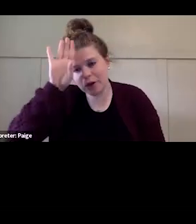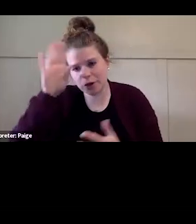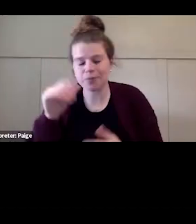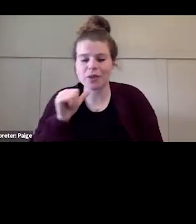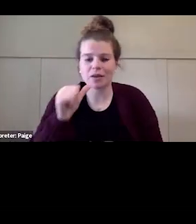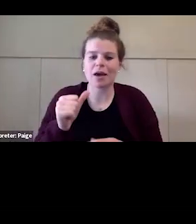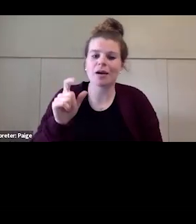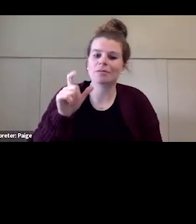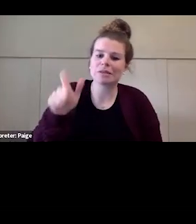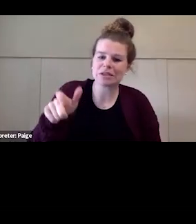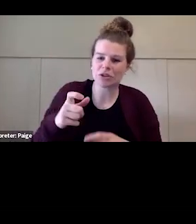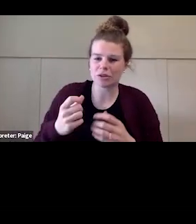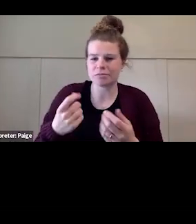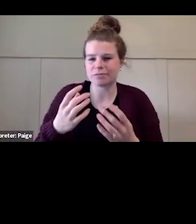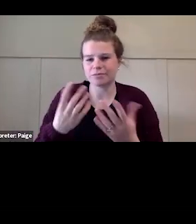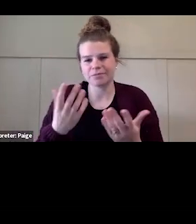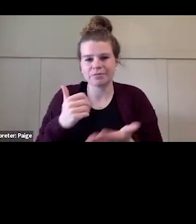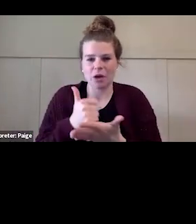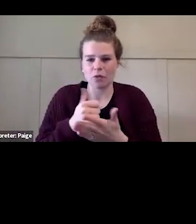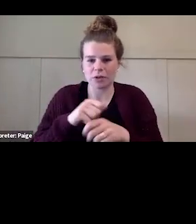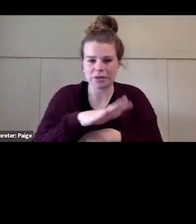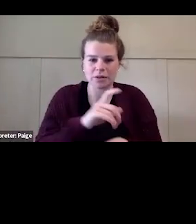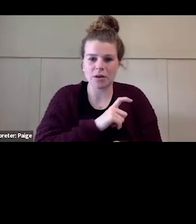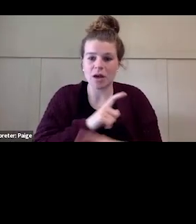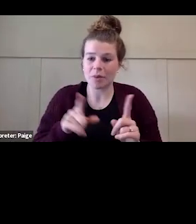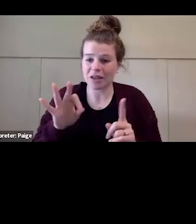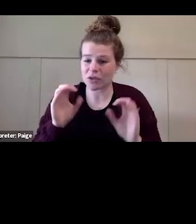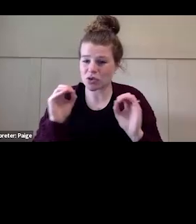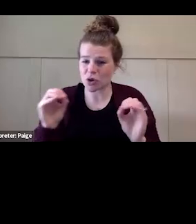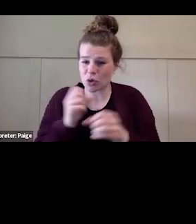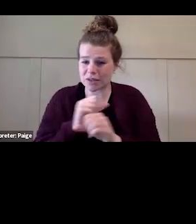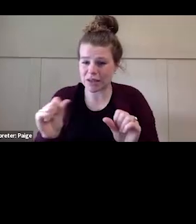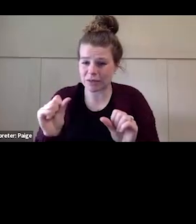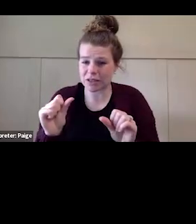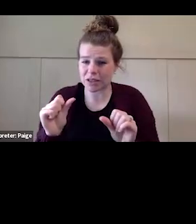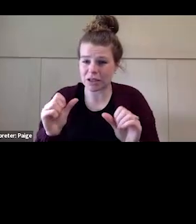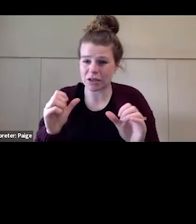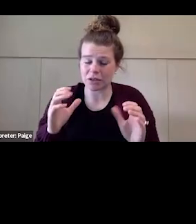However, if there's no acute safety concerns, we also don't need to send our CRT or co-response teams